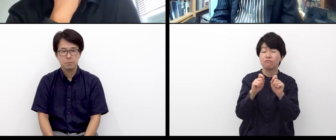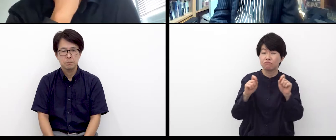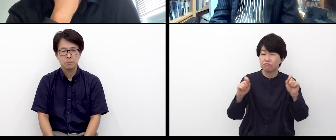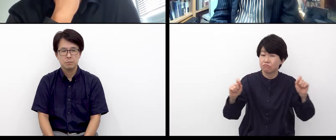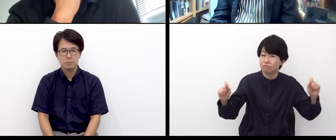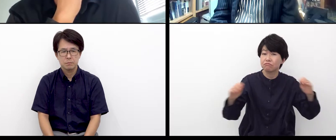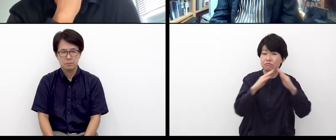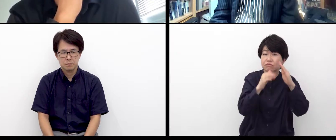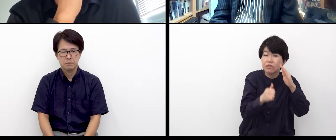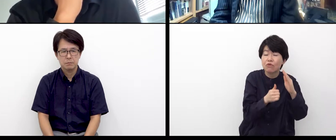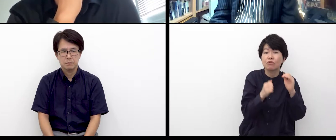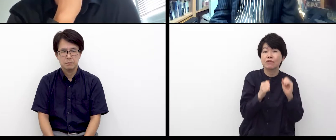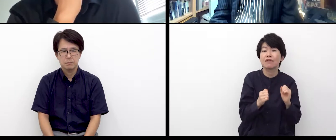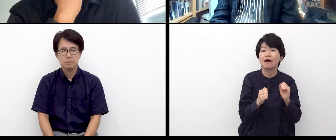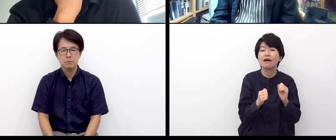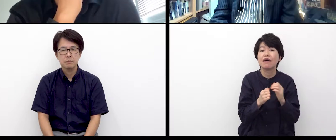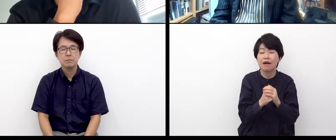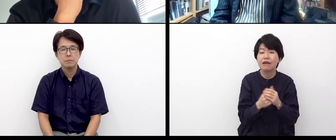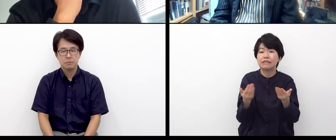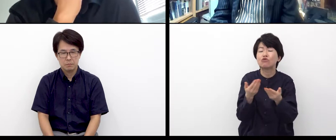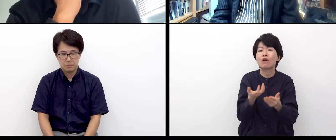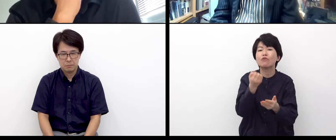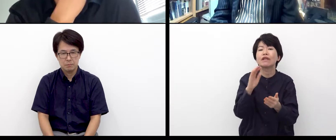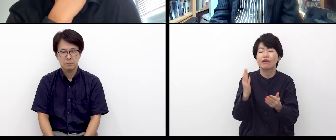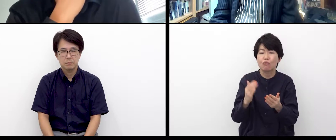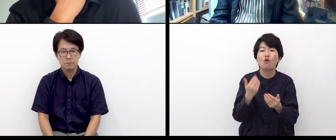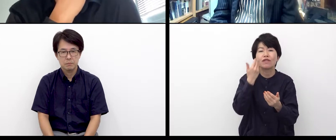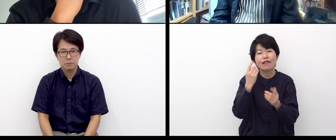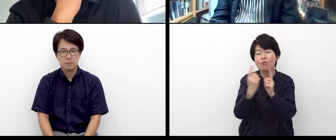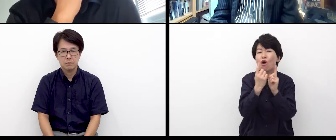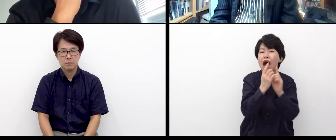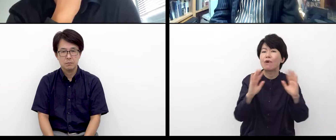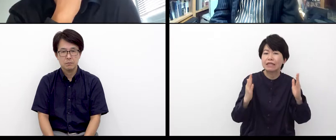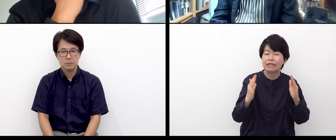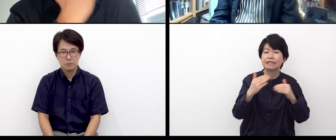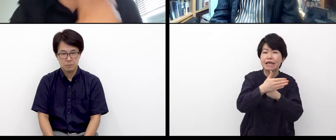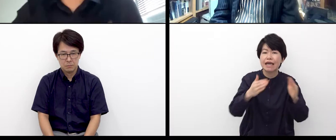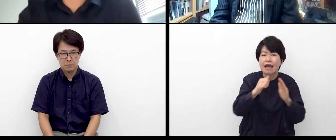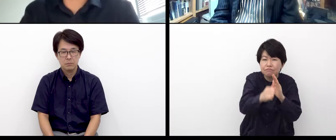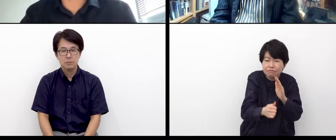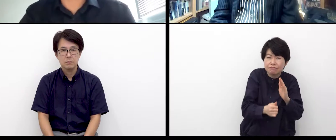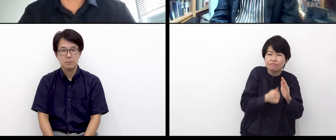he didn’t interact with anyone virtually and kept staying in his room, and in that room